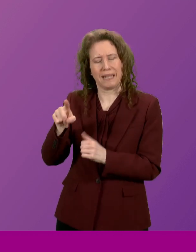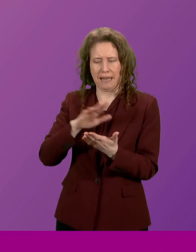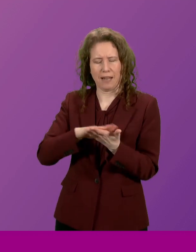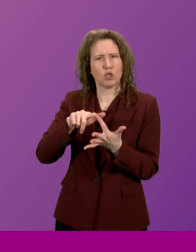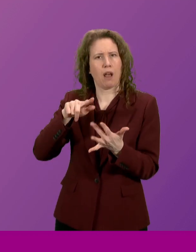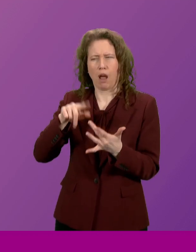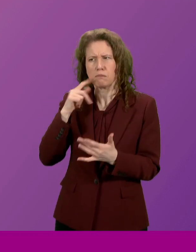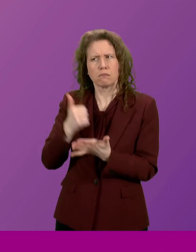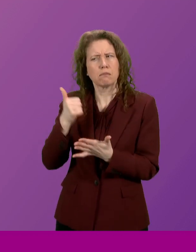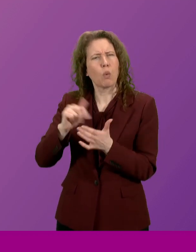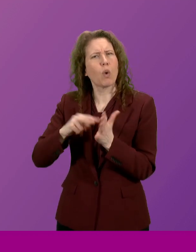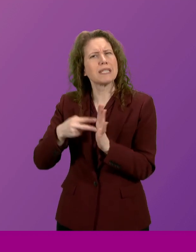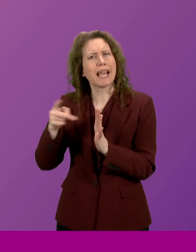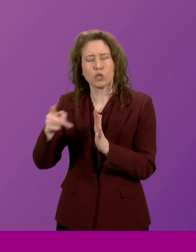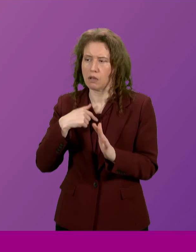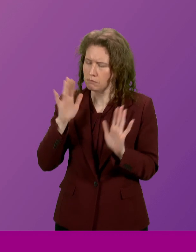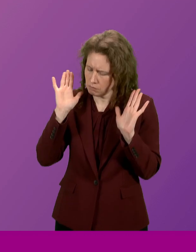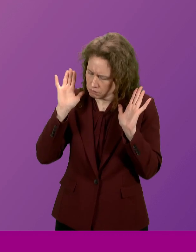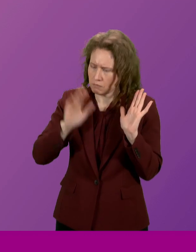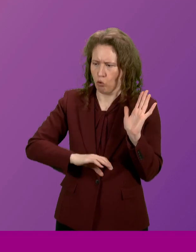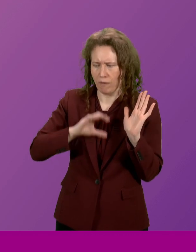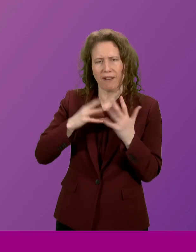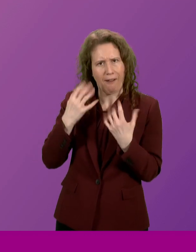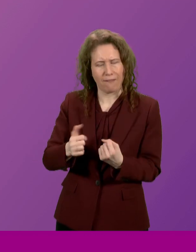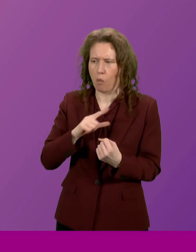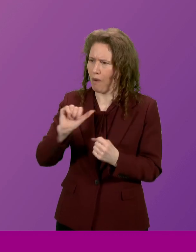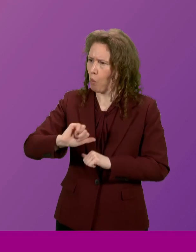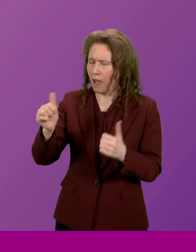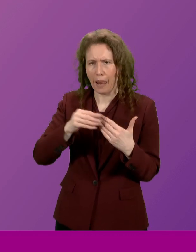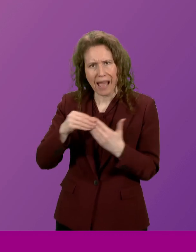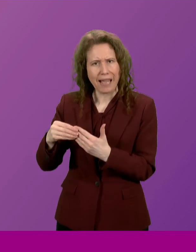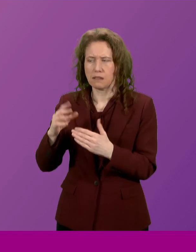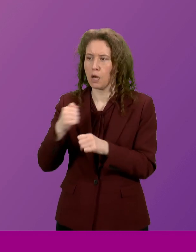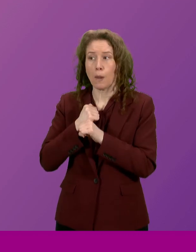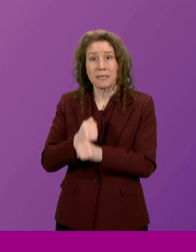organisation. It commands my total confidence. It is well led and committed to doing good things for